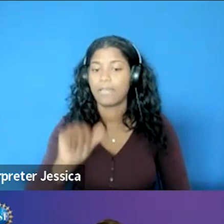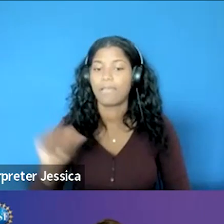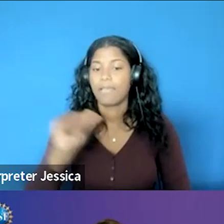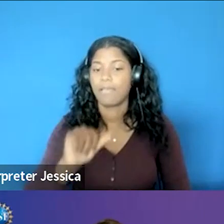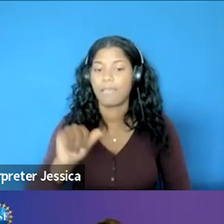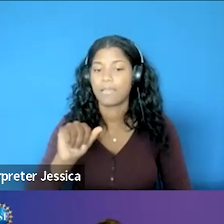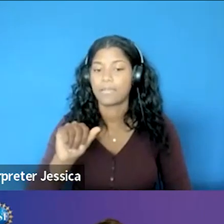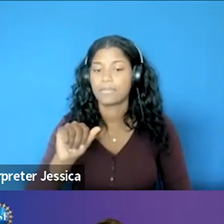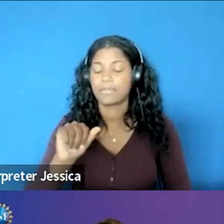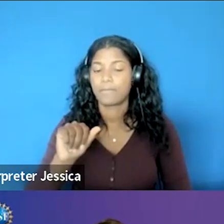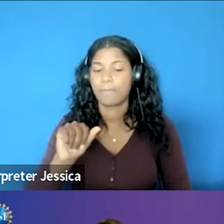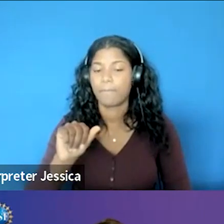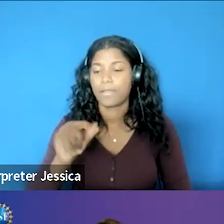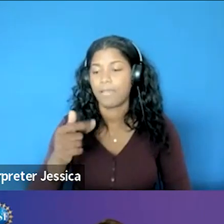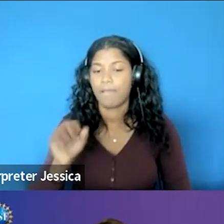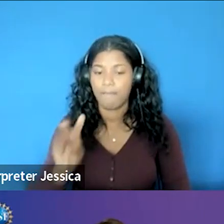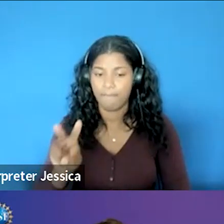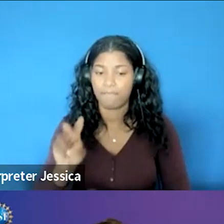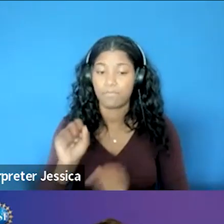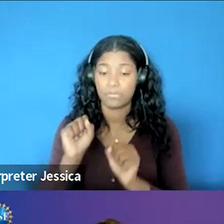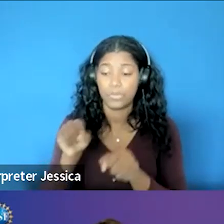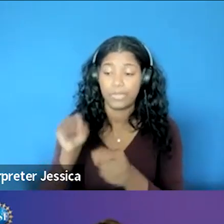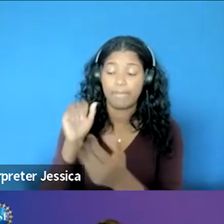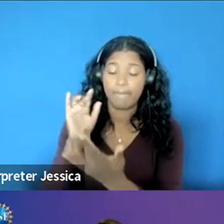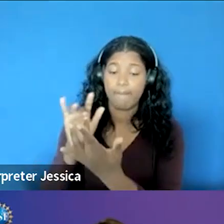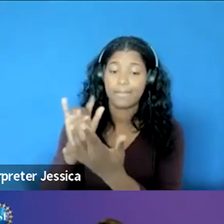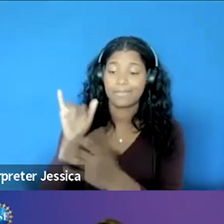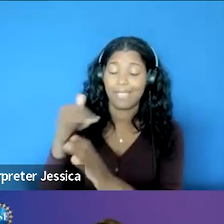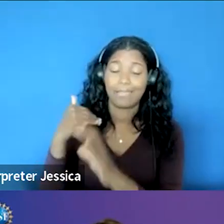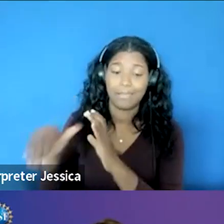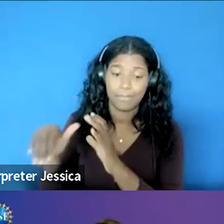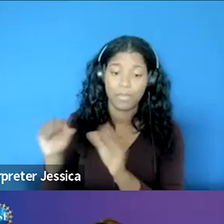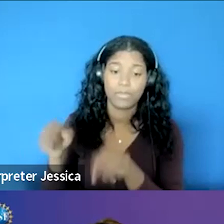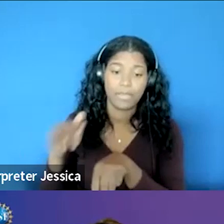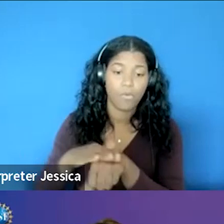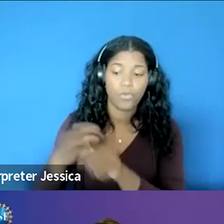And you can also reach out to that email to be a reviewer on the GRFP panels.